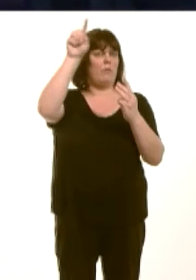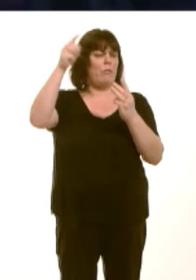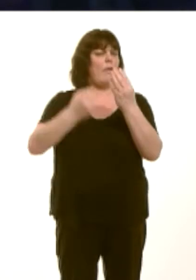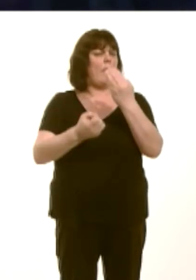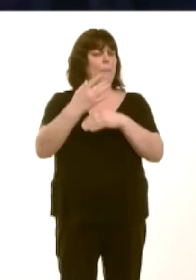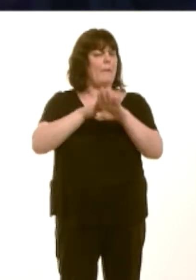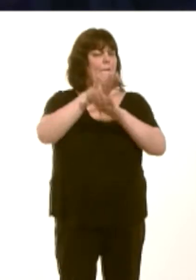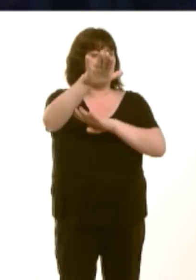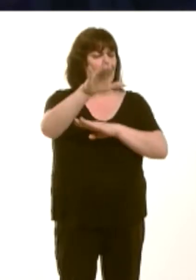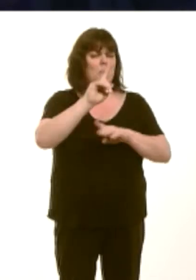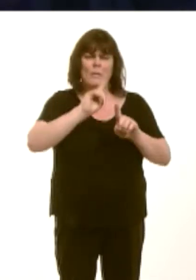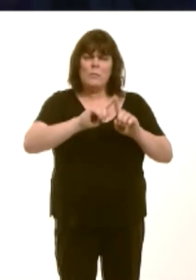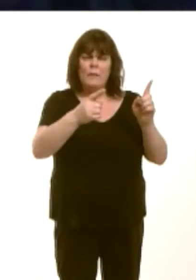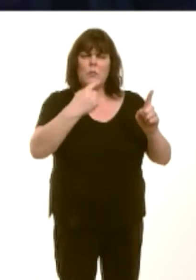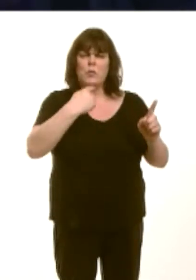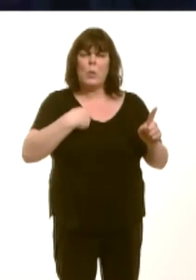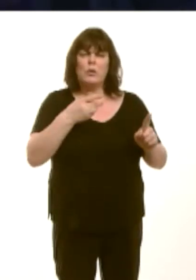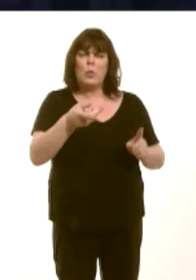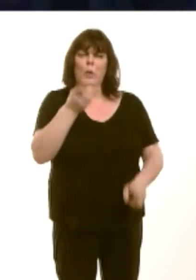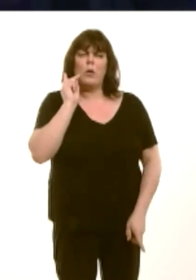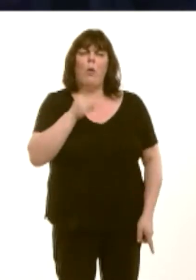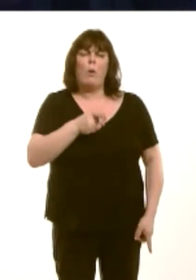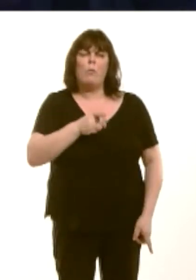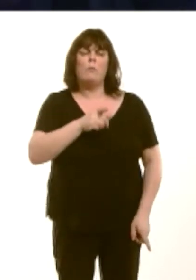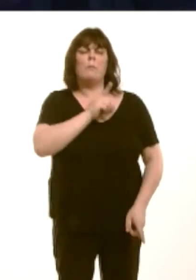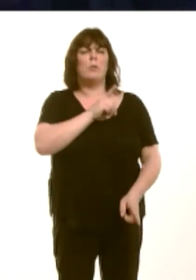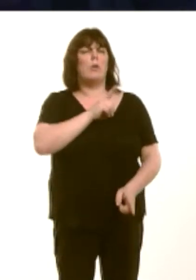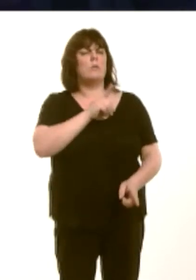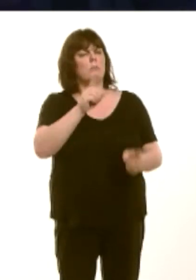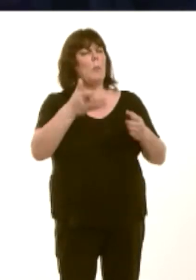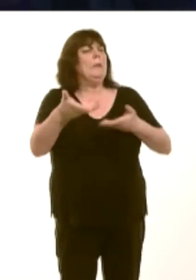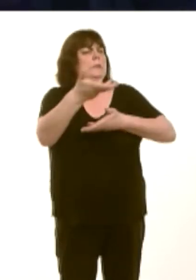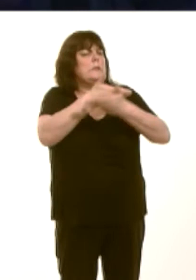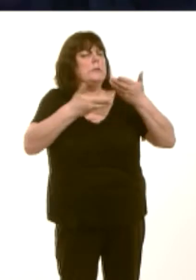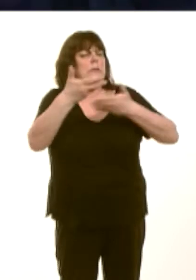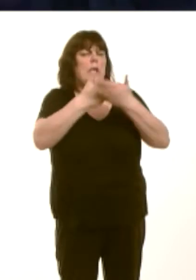Assembly Members around a fortnight ago when we discussed their original decision.